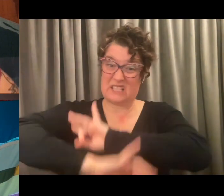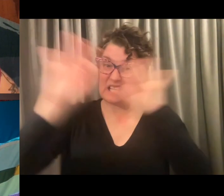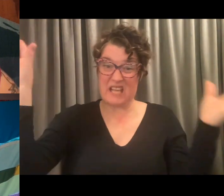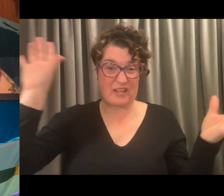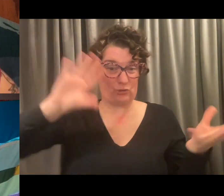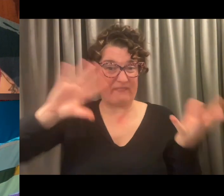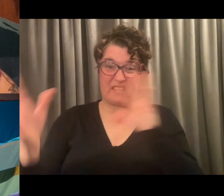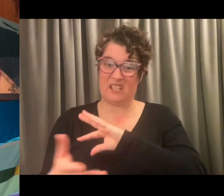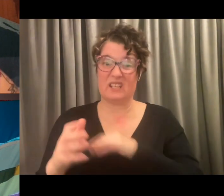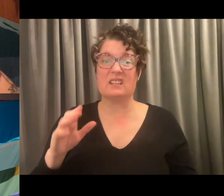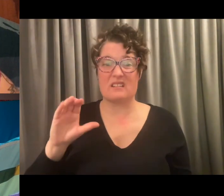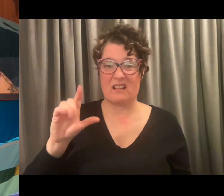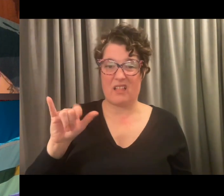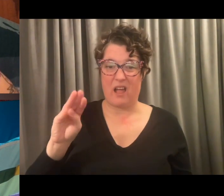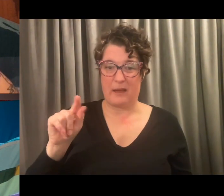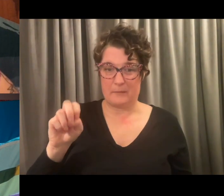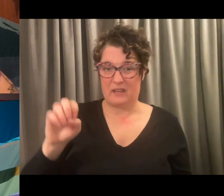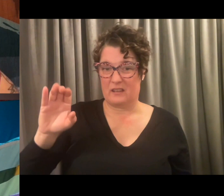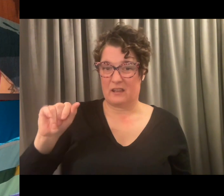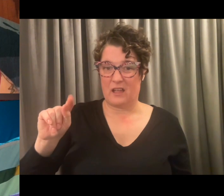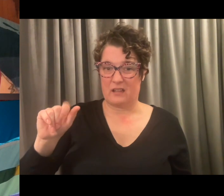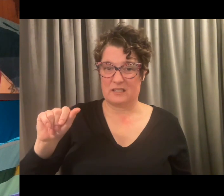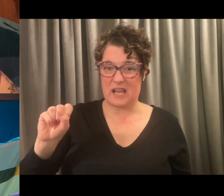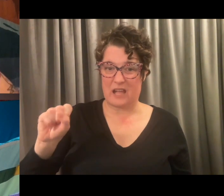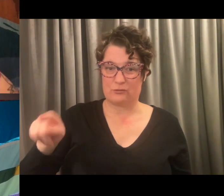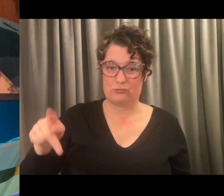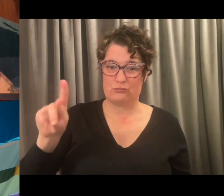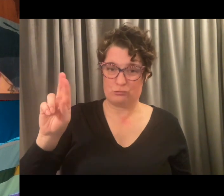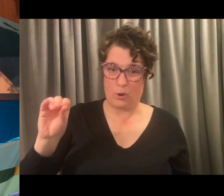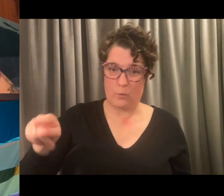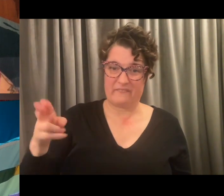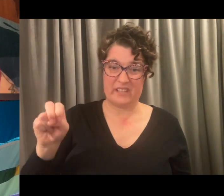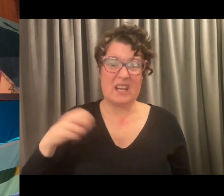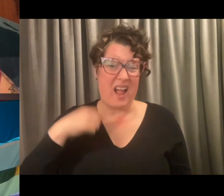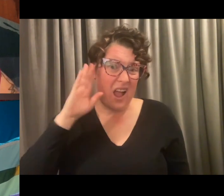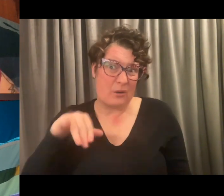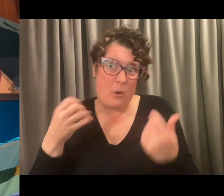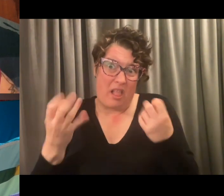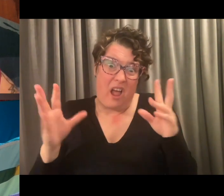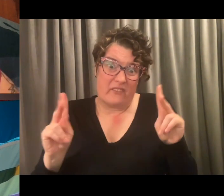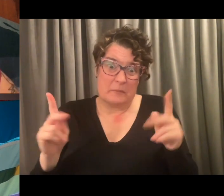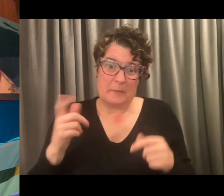lot of young people aren't, but, you know, there's a sense of, this is the only time, you know, this is it.